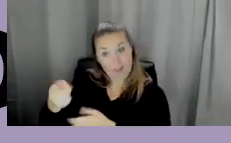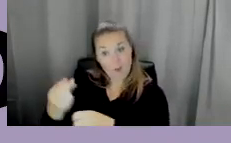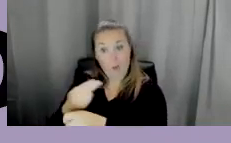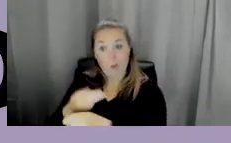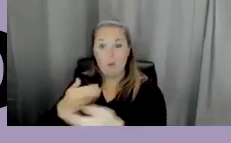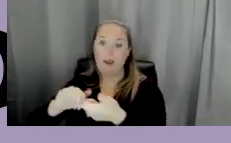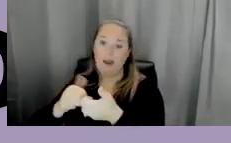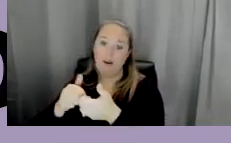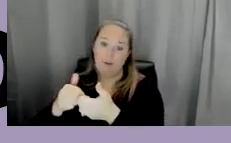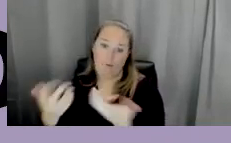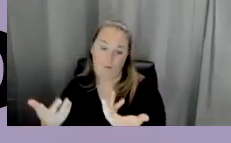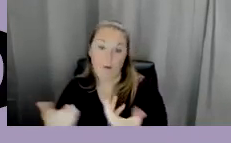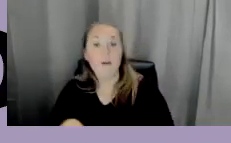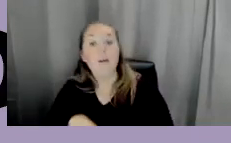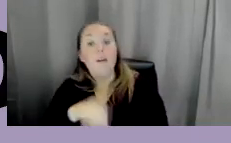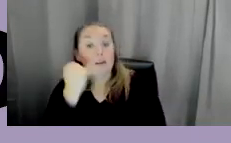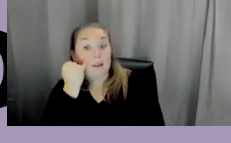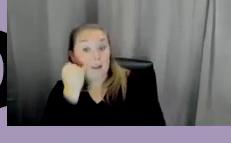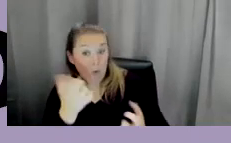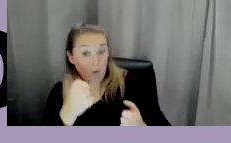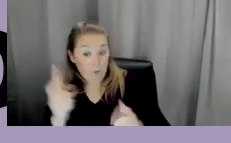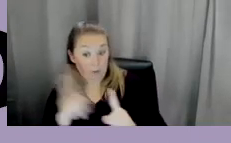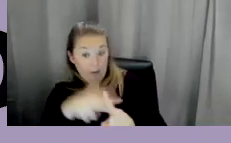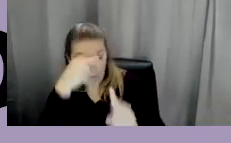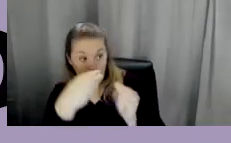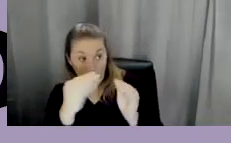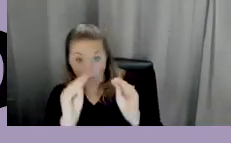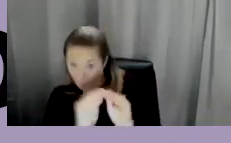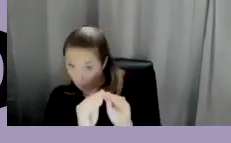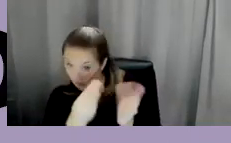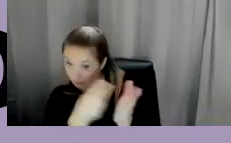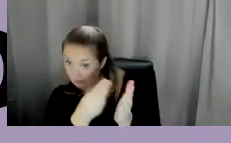106,000-DOLLAR AMOUNT, THERE WILL BE NEED TO BE INFORMATION